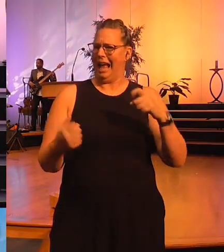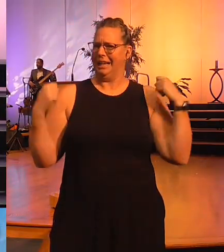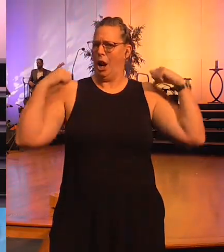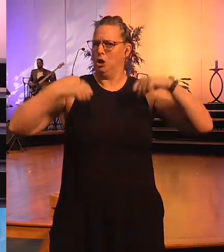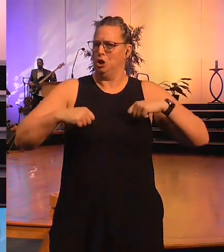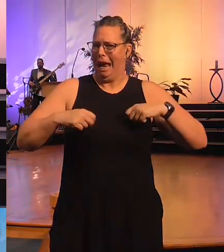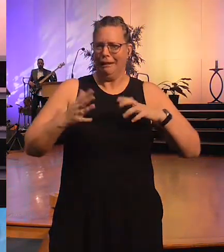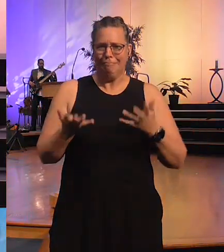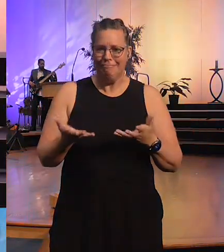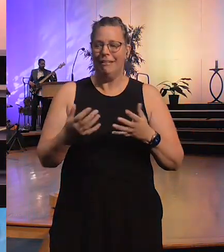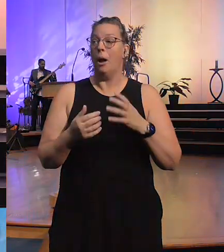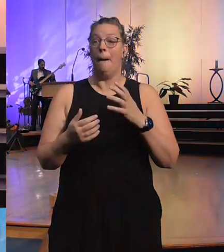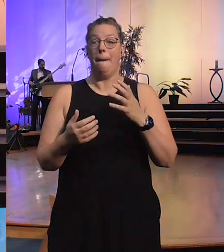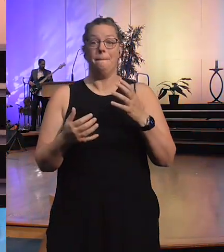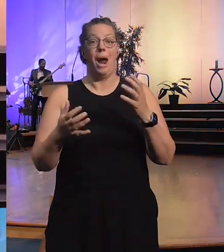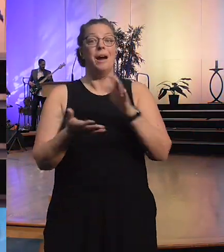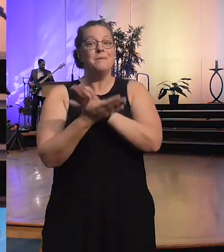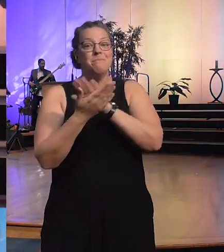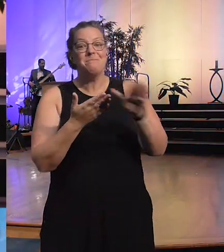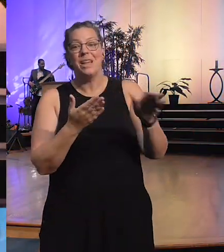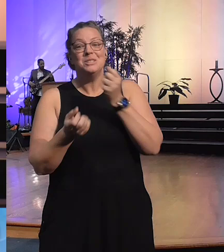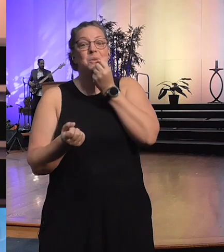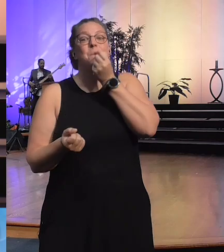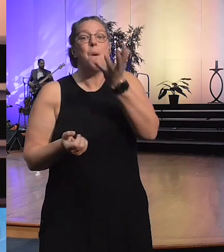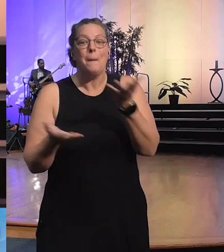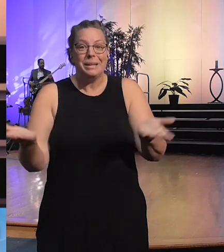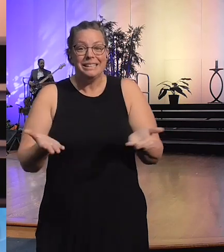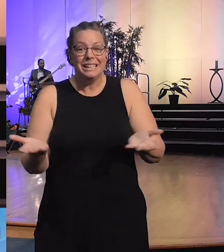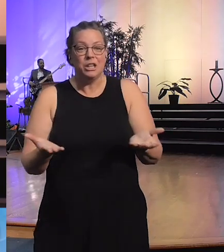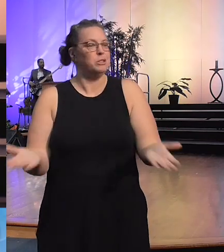know what it's nice and warm in here and if you guys want to stand up and